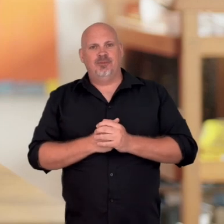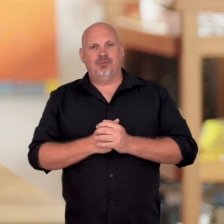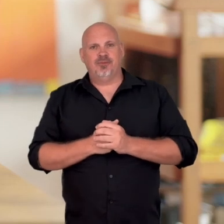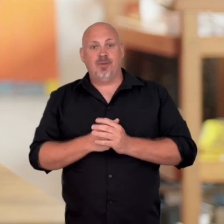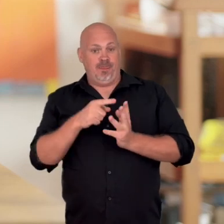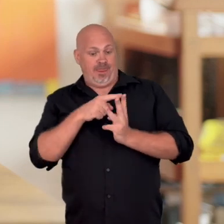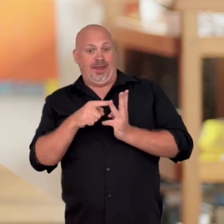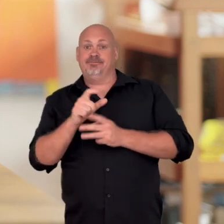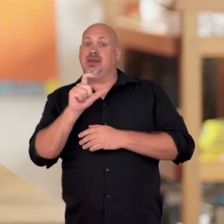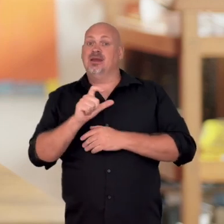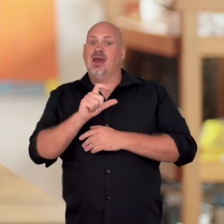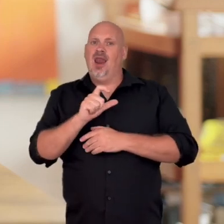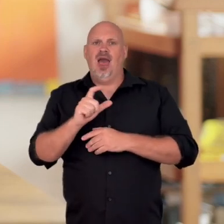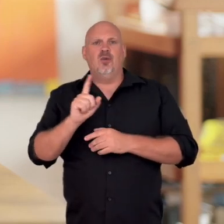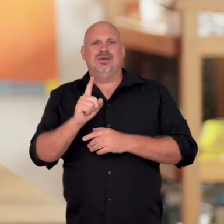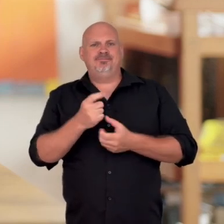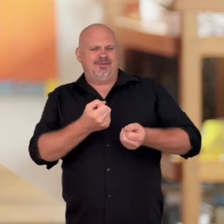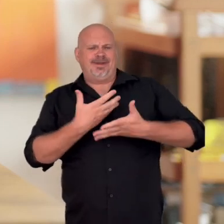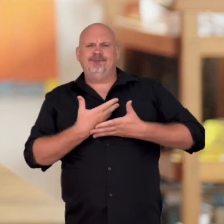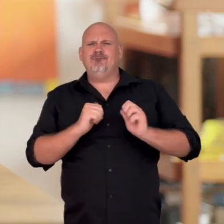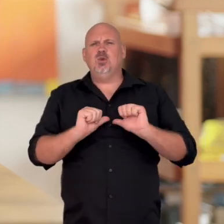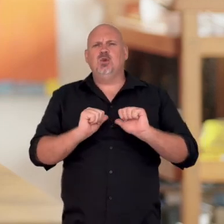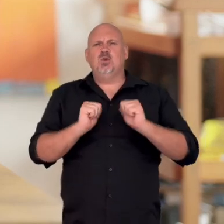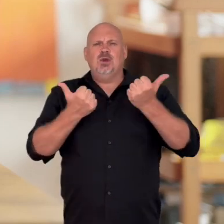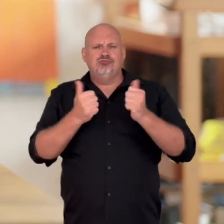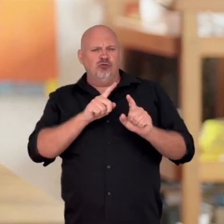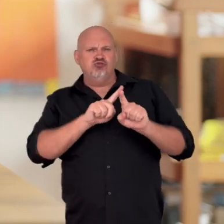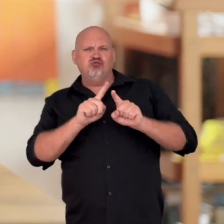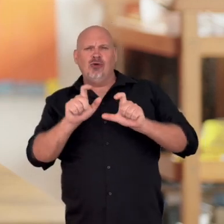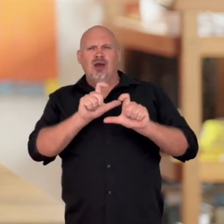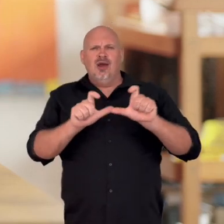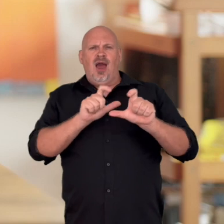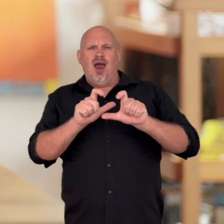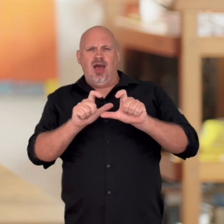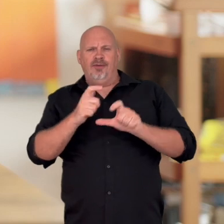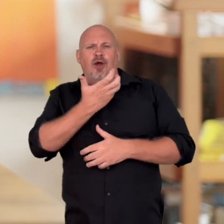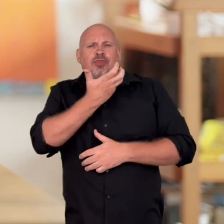is going to give us a good palette a Thermal palette and we're gonna